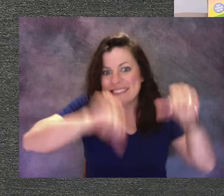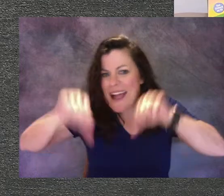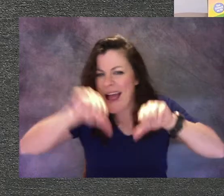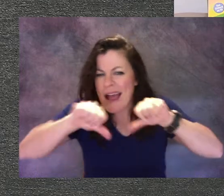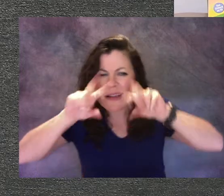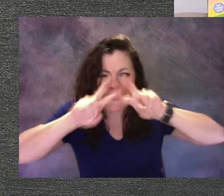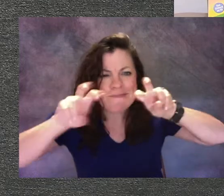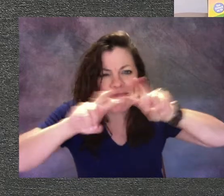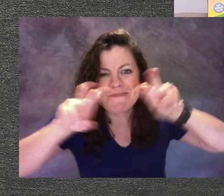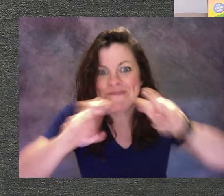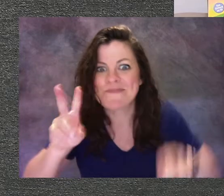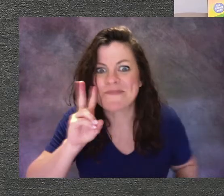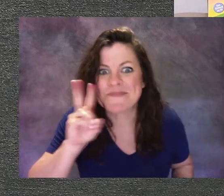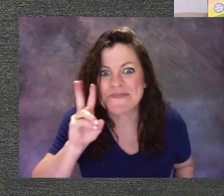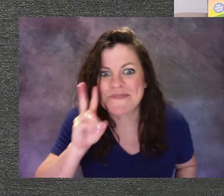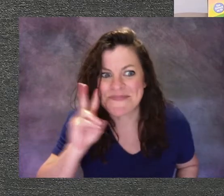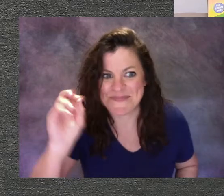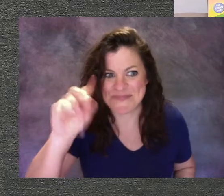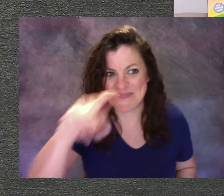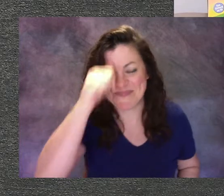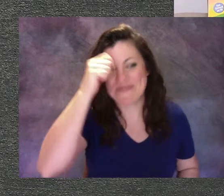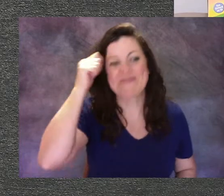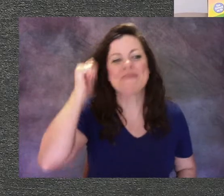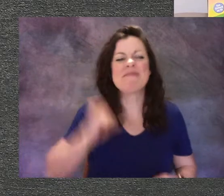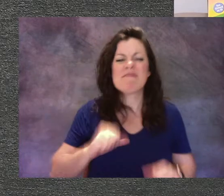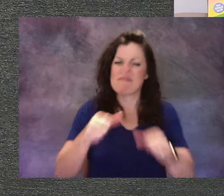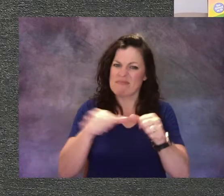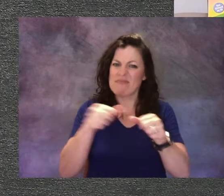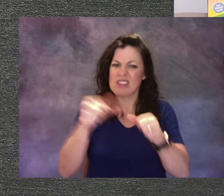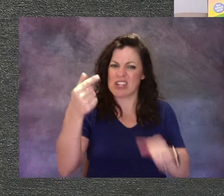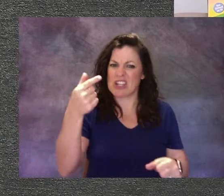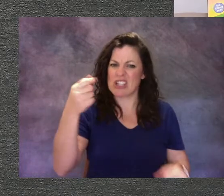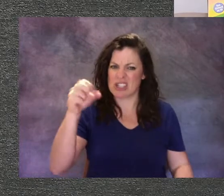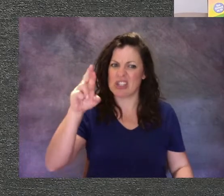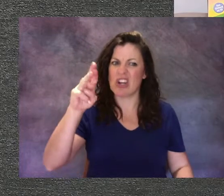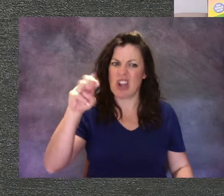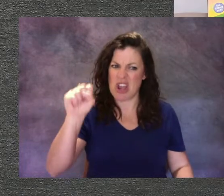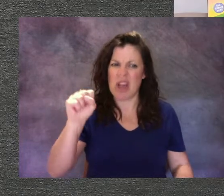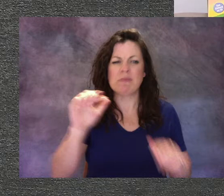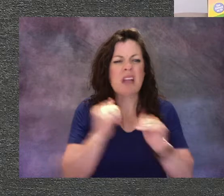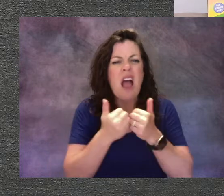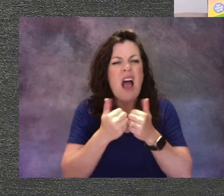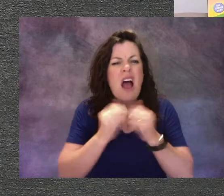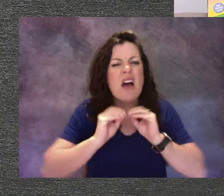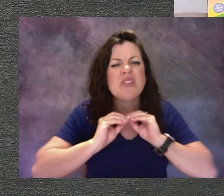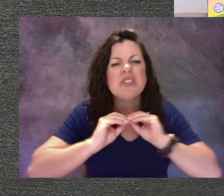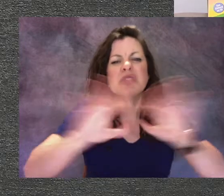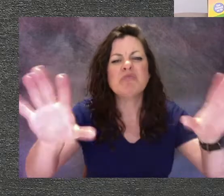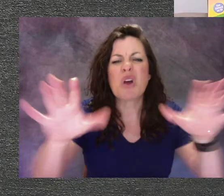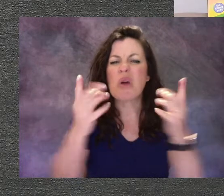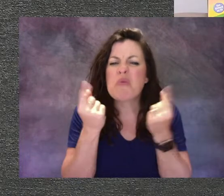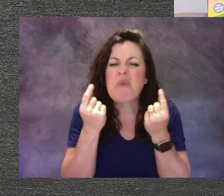if we can see how easily germs spread. Okay, that'll be fun. Because you know what?